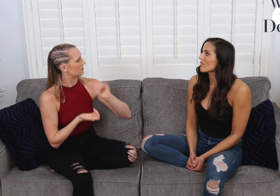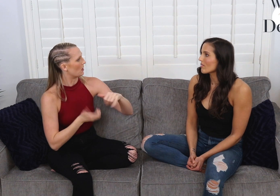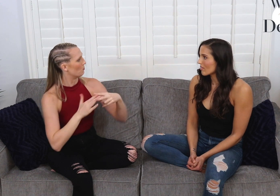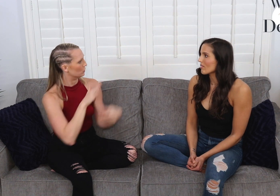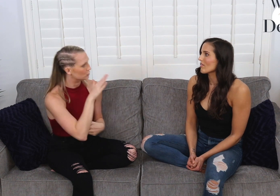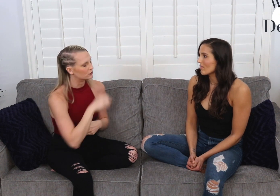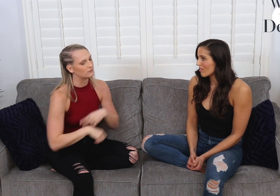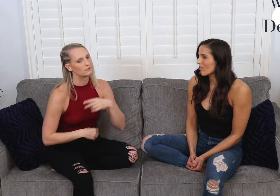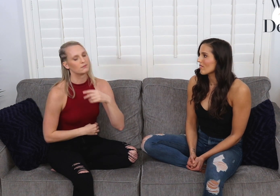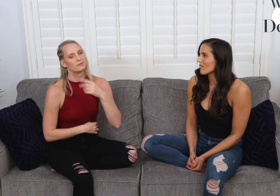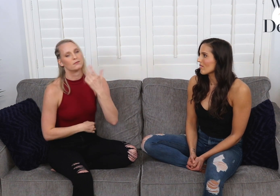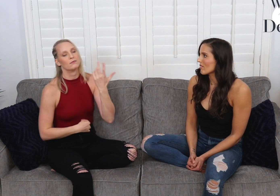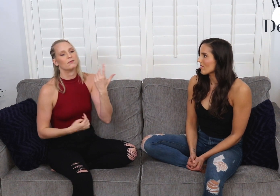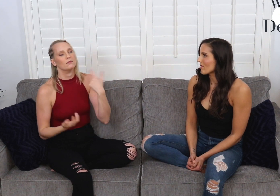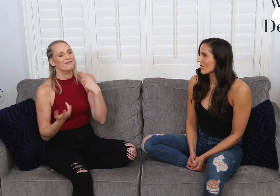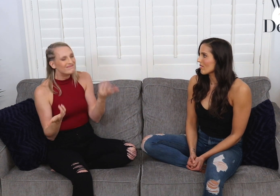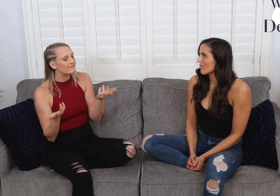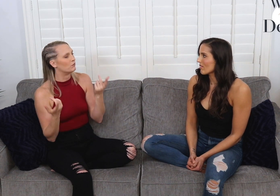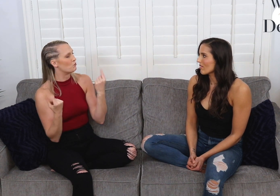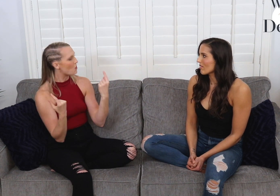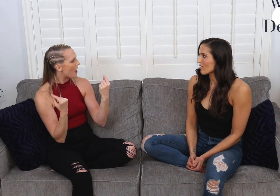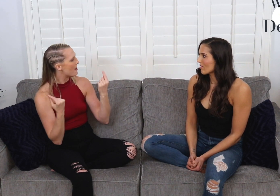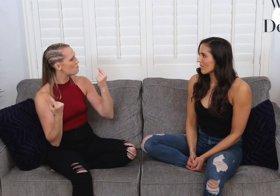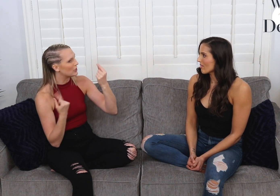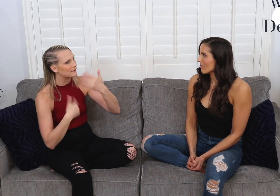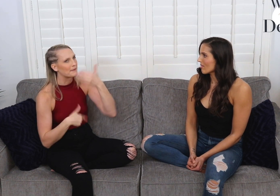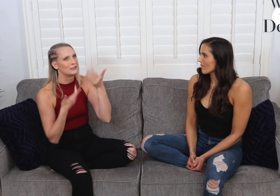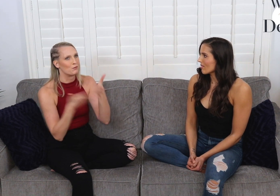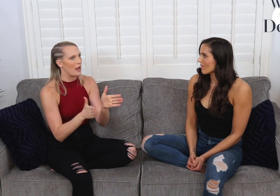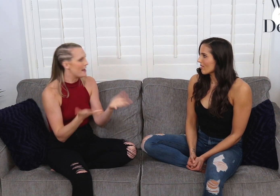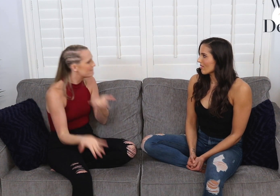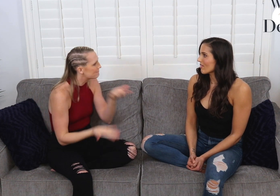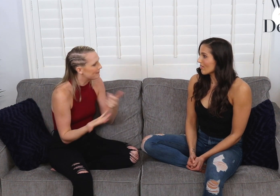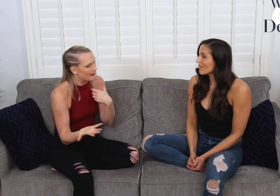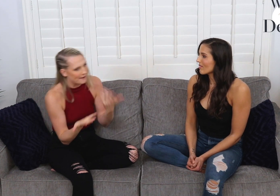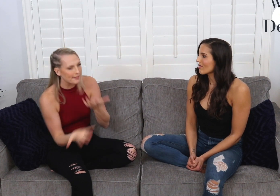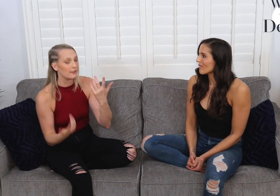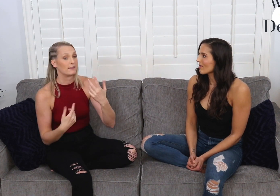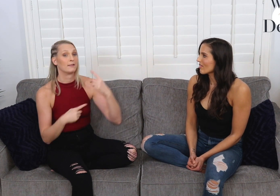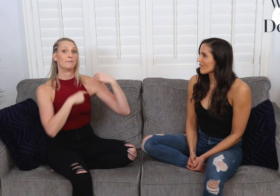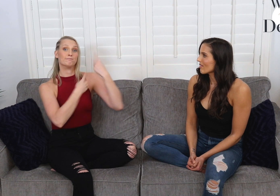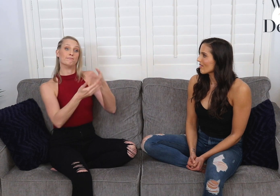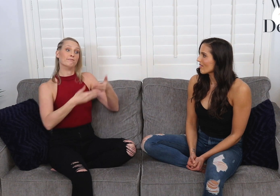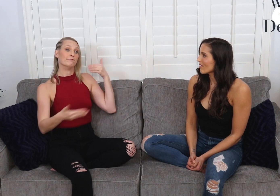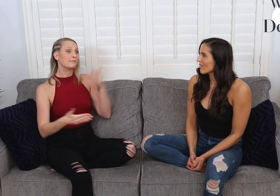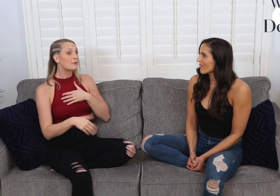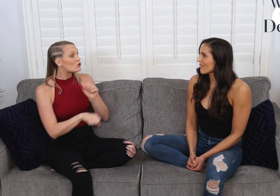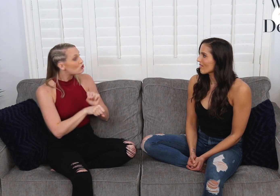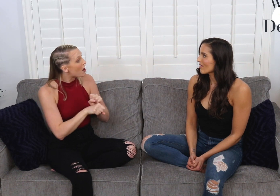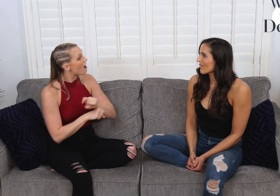to be able to build that bridge and what's the best way to fix that?